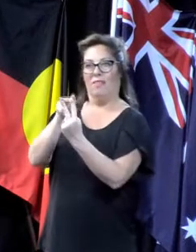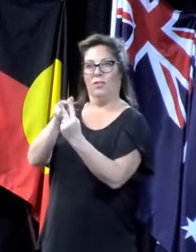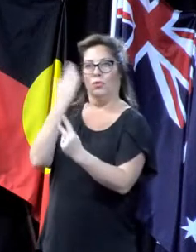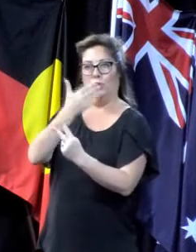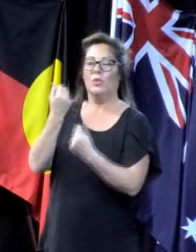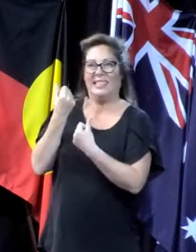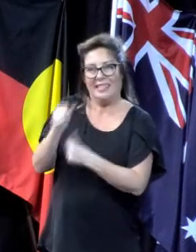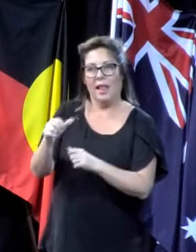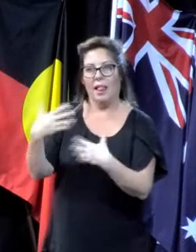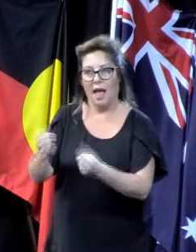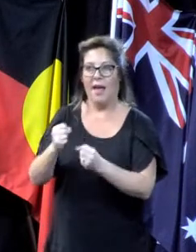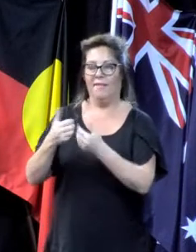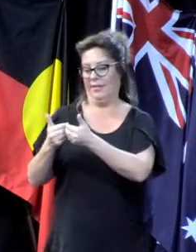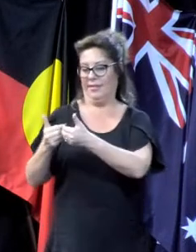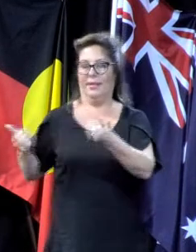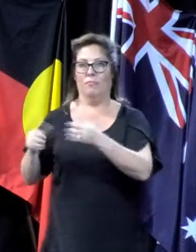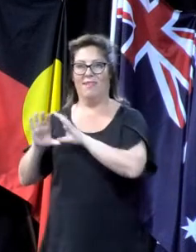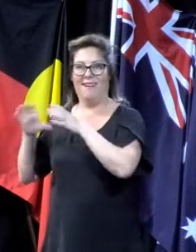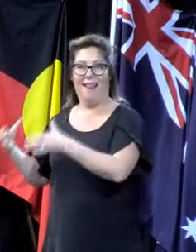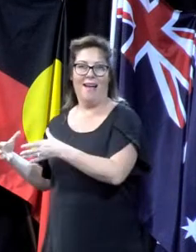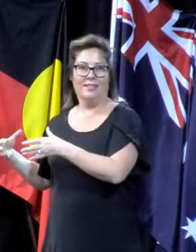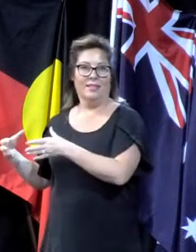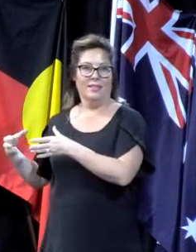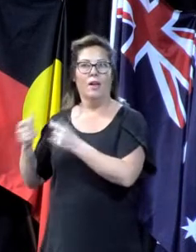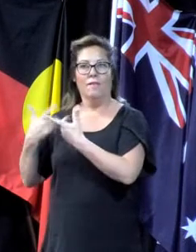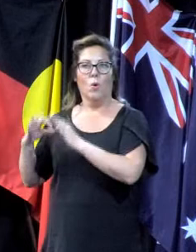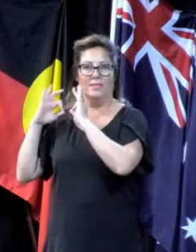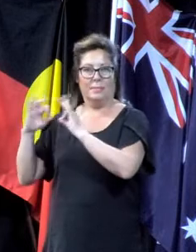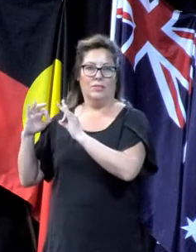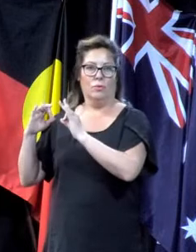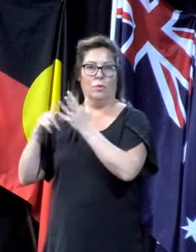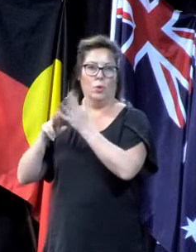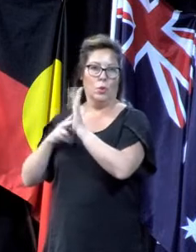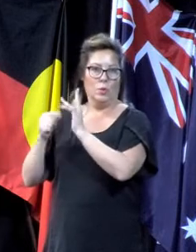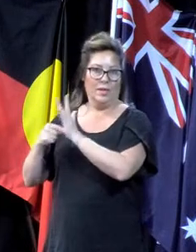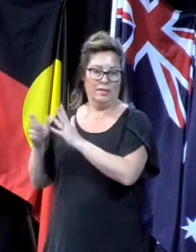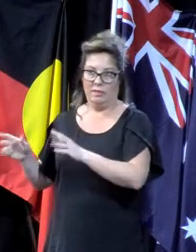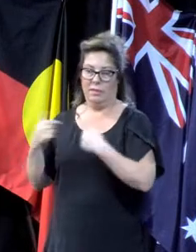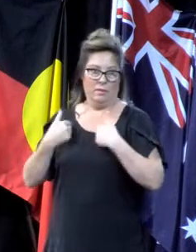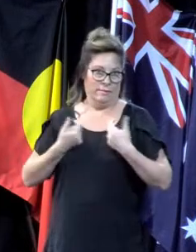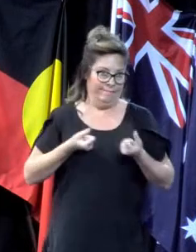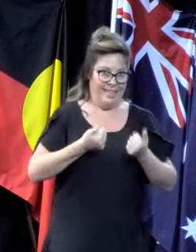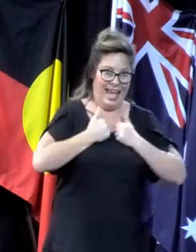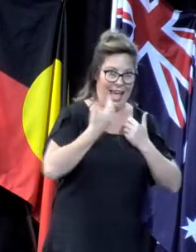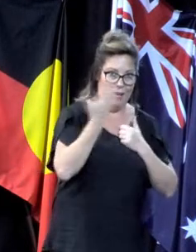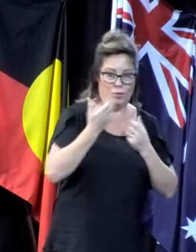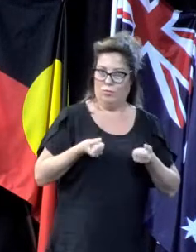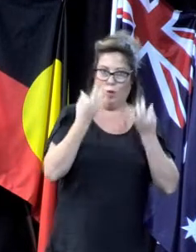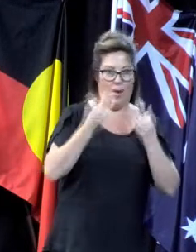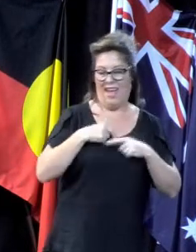So, in comparison, we don't offer that at all, so. Right, so, your statement talks about those schools being